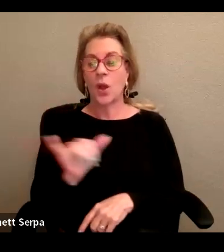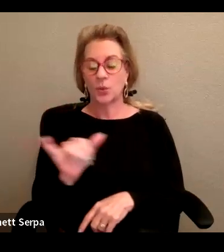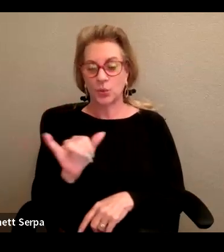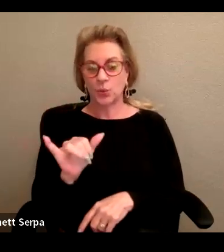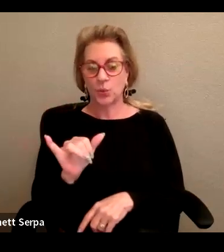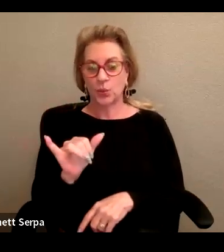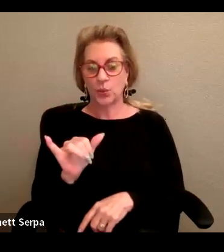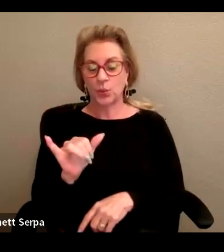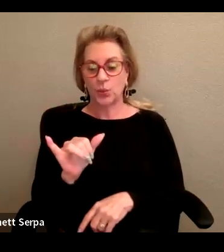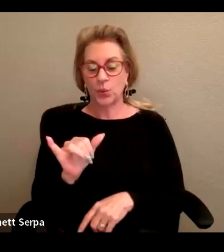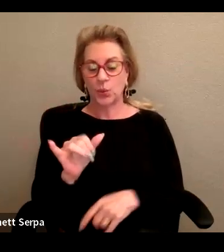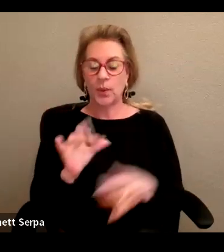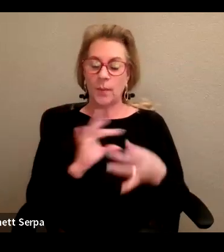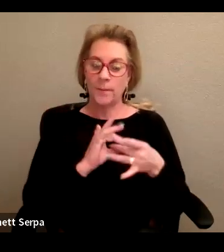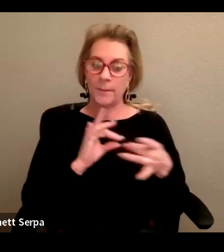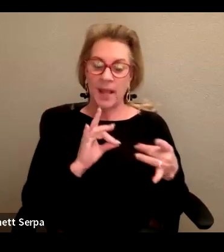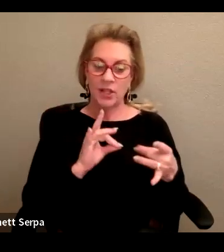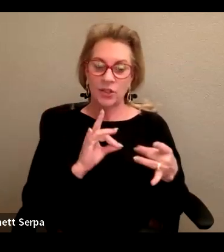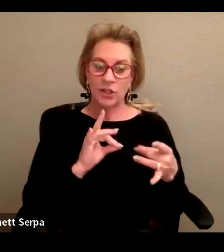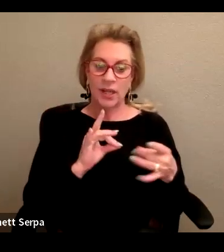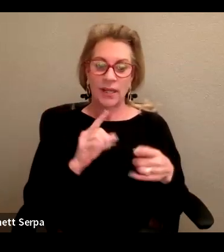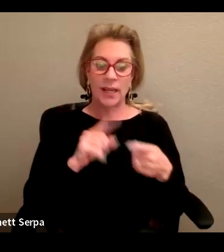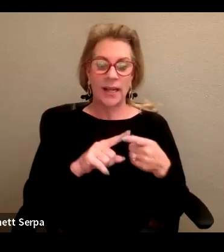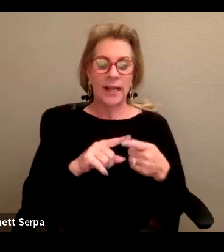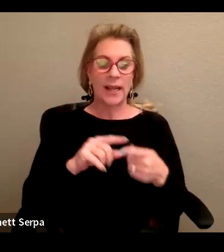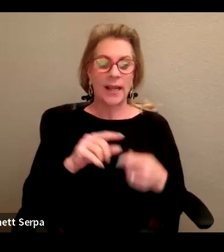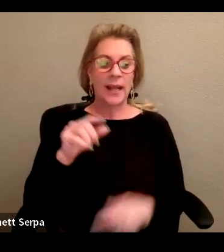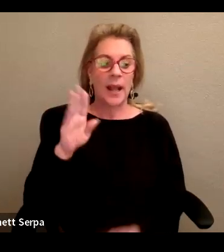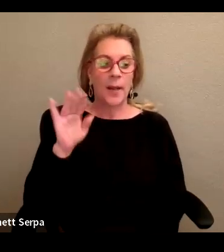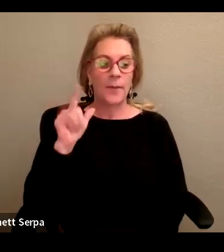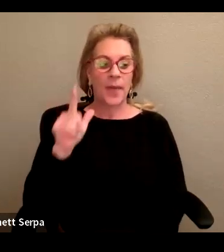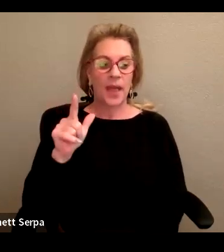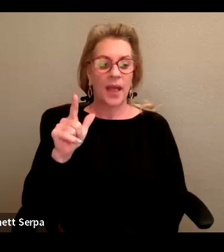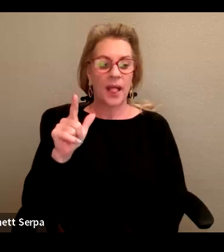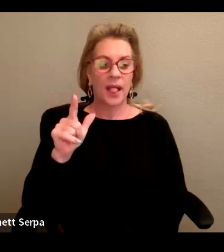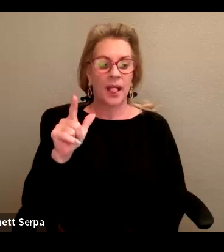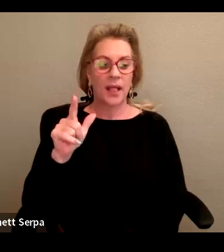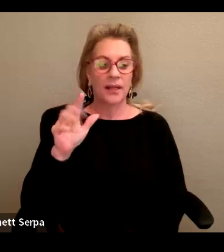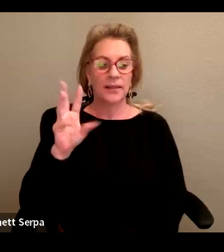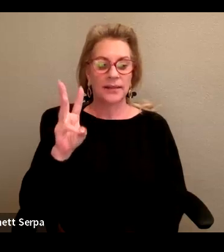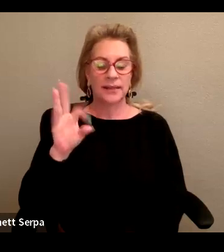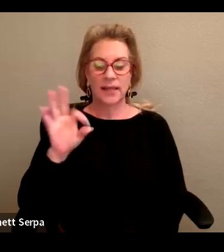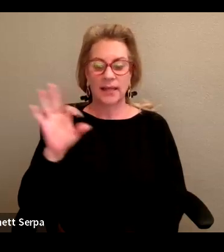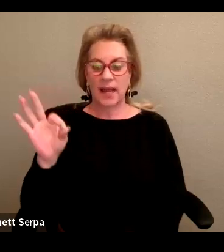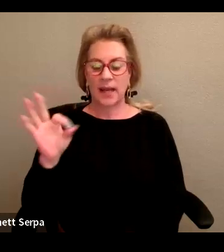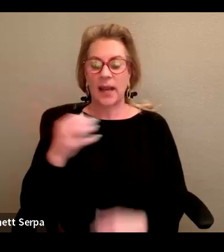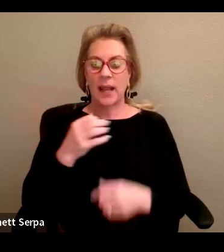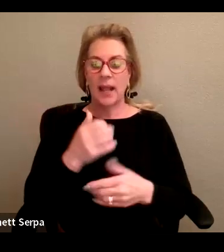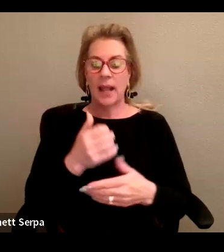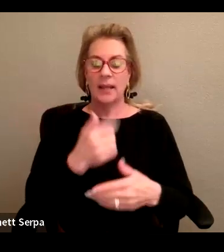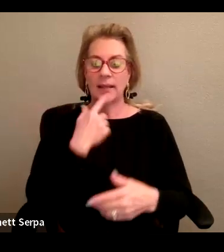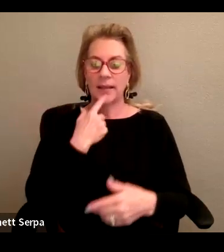to mention here assembly bill I9 requires also directs our office to develop model policies with